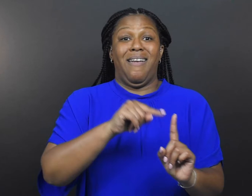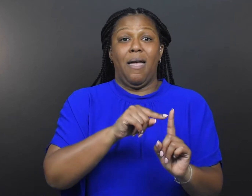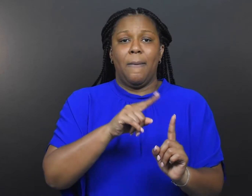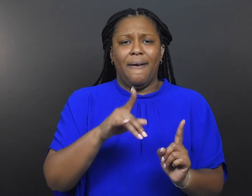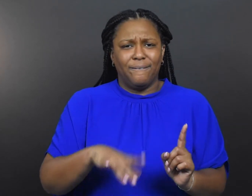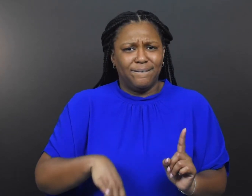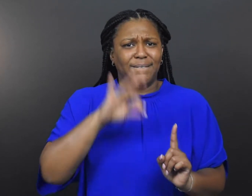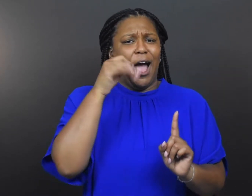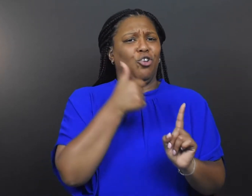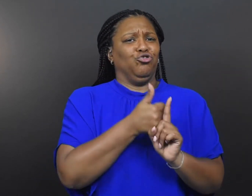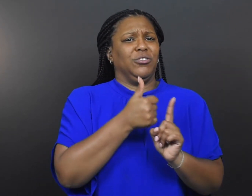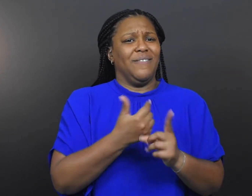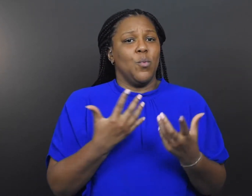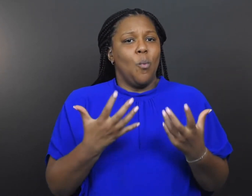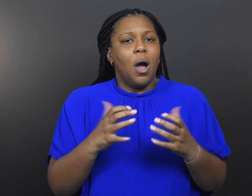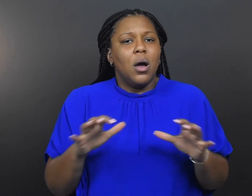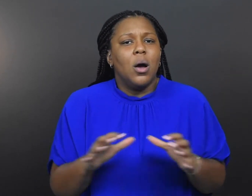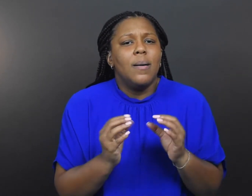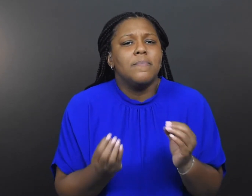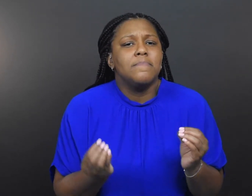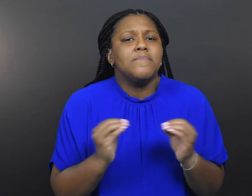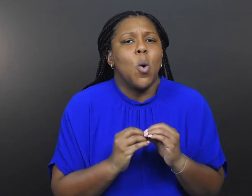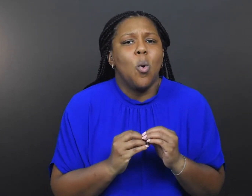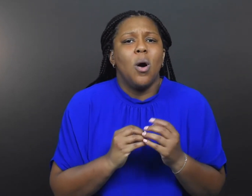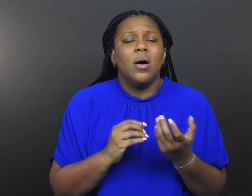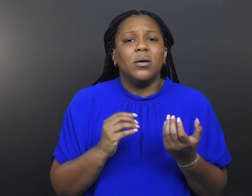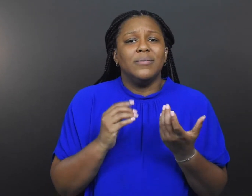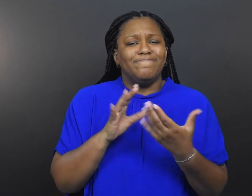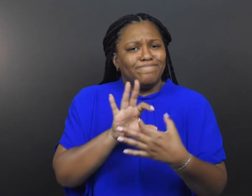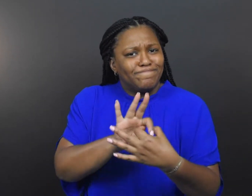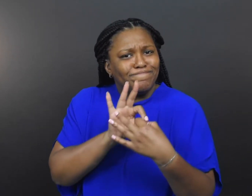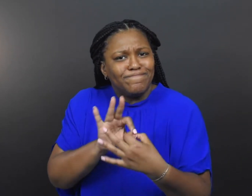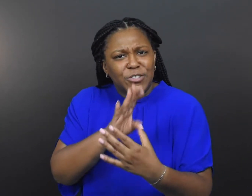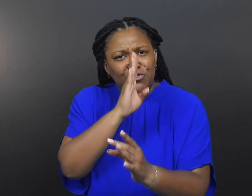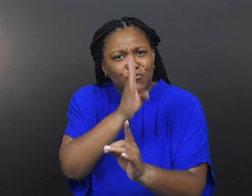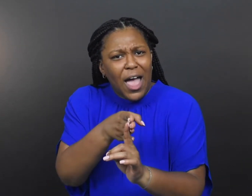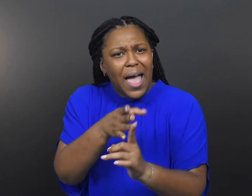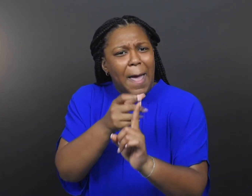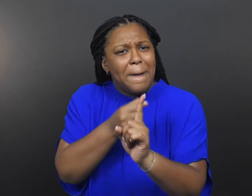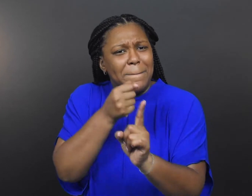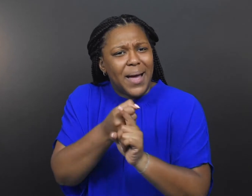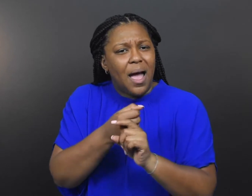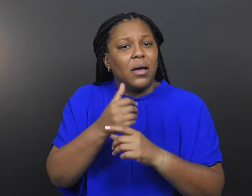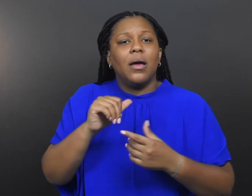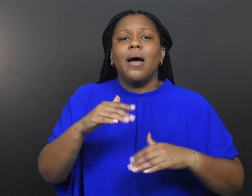she found herself wanting to do something with a more direct impact than basic research.